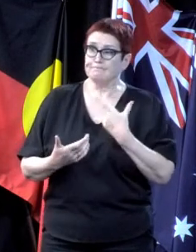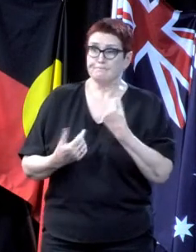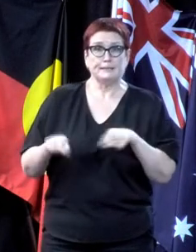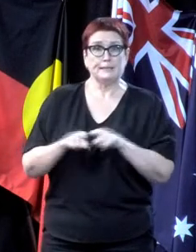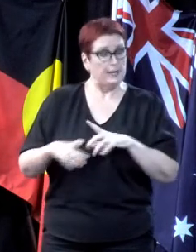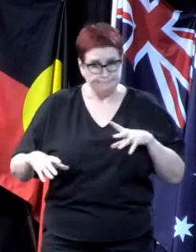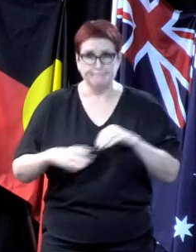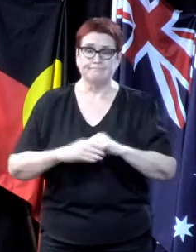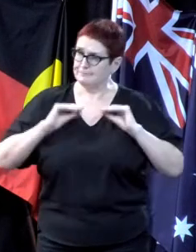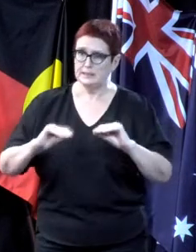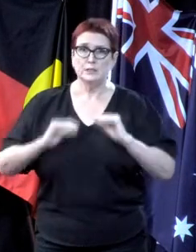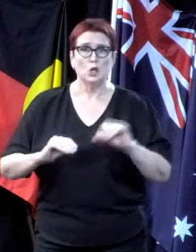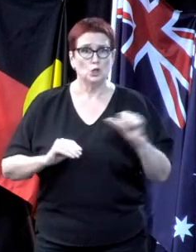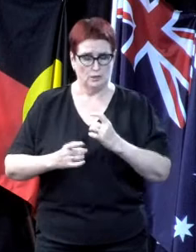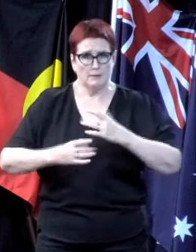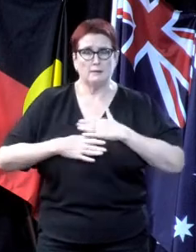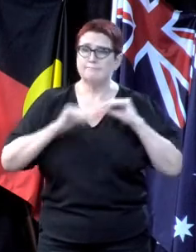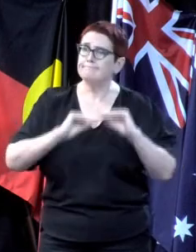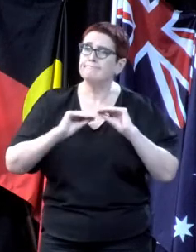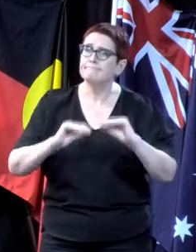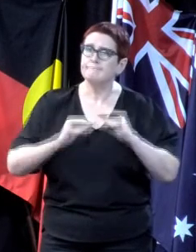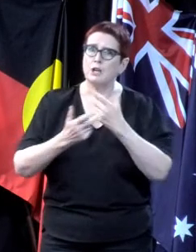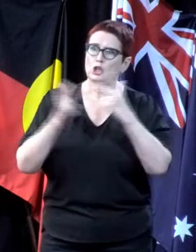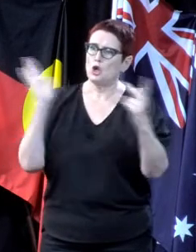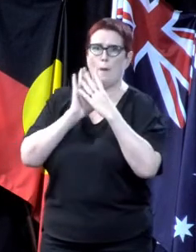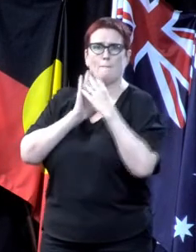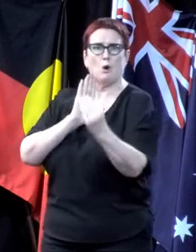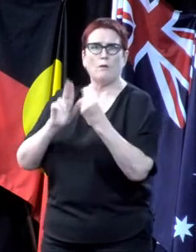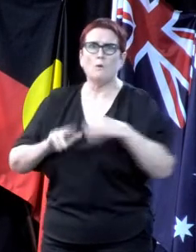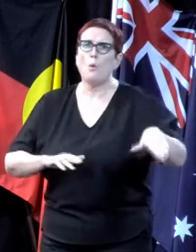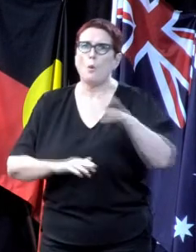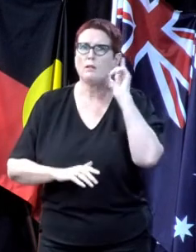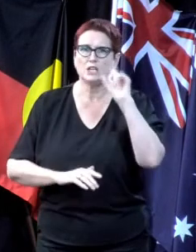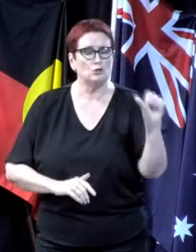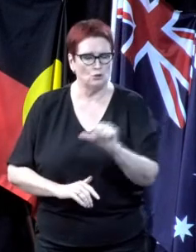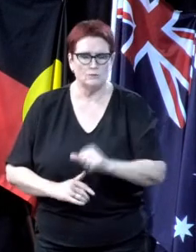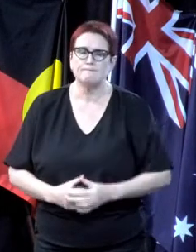do it ourselves and demonstrate that practice for our teachers. Right. Thank you. Mr Dale.